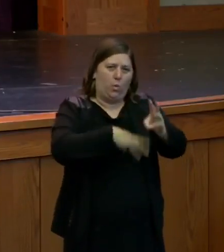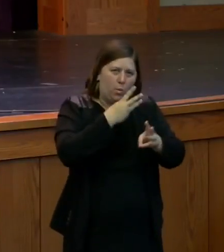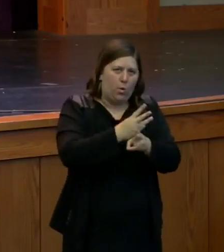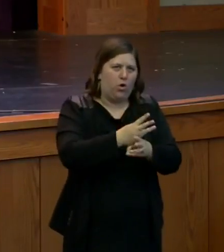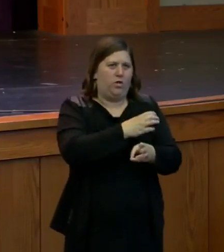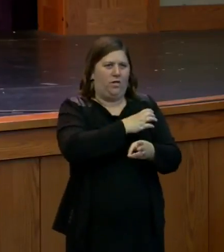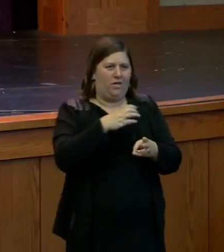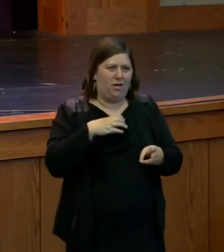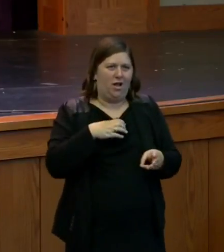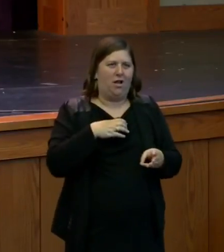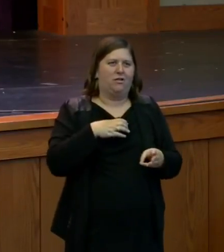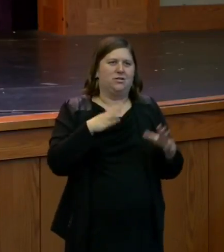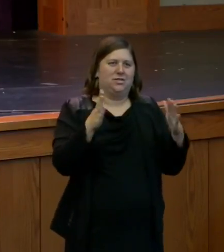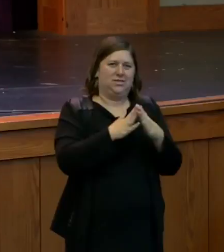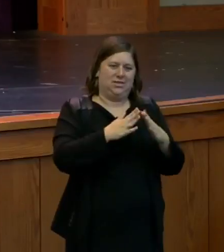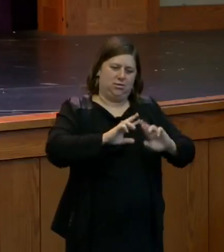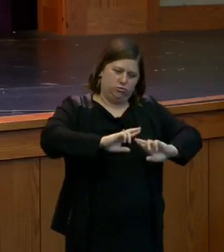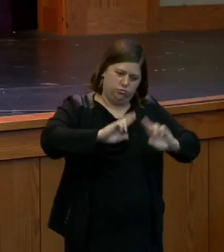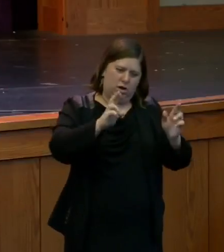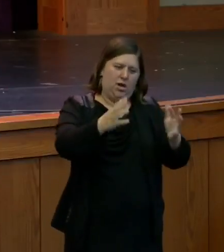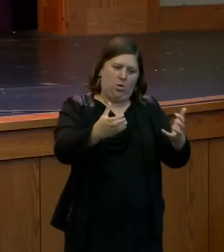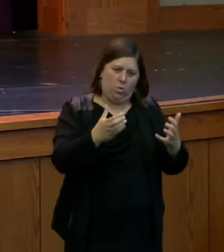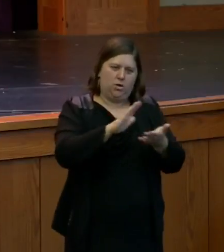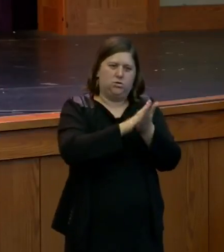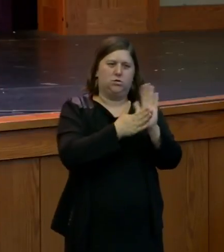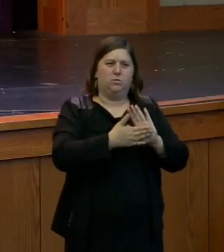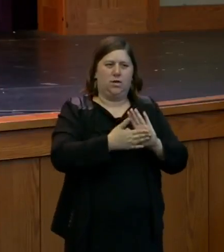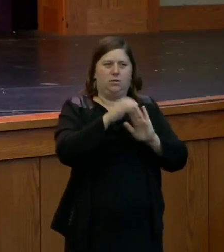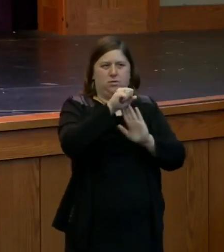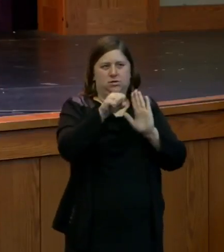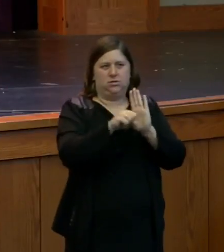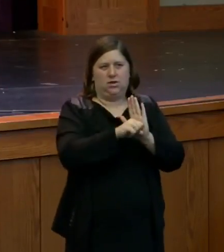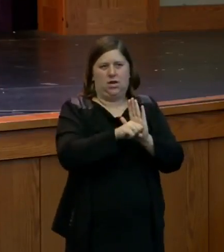THE CITY IS READY AND WANTS STATEHOOD AND TO THAT END I AM